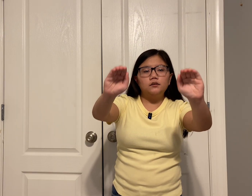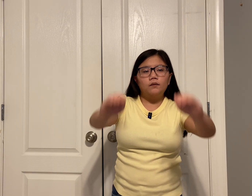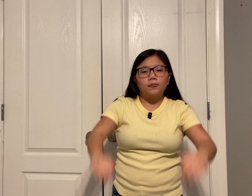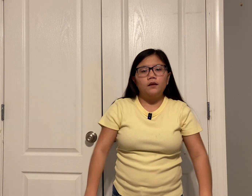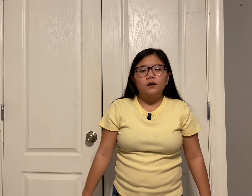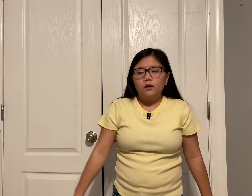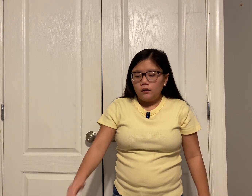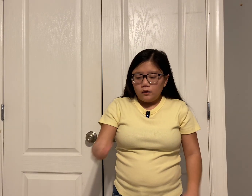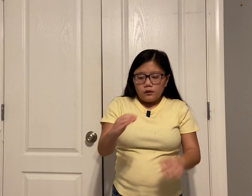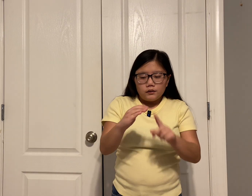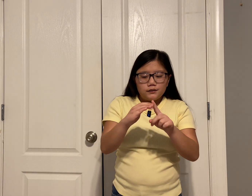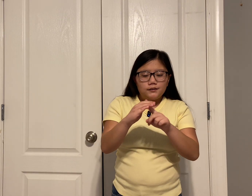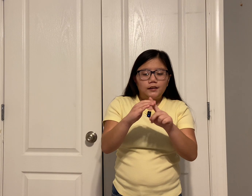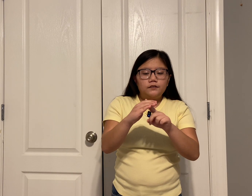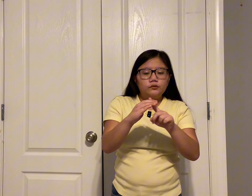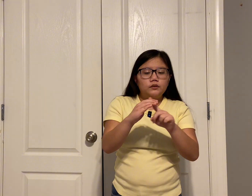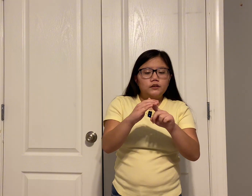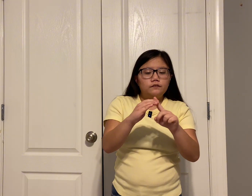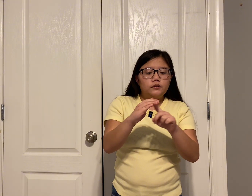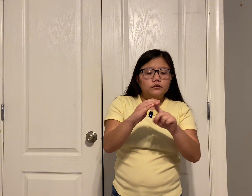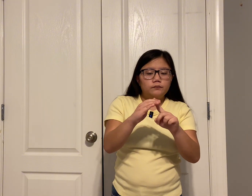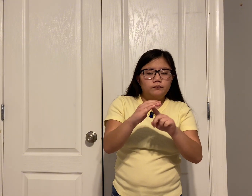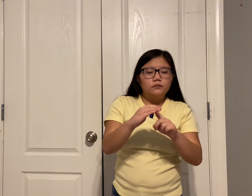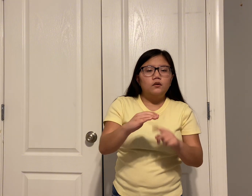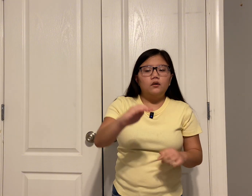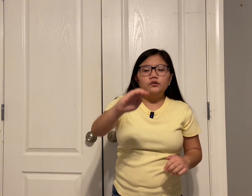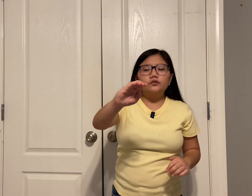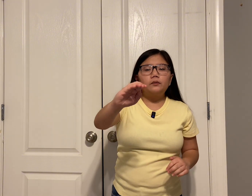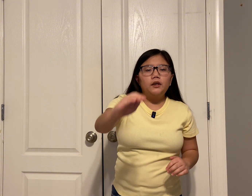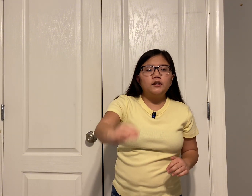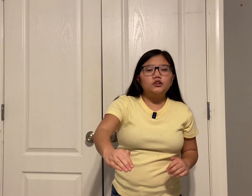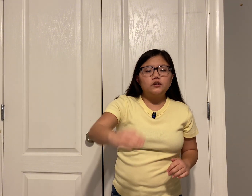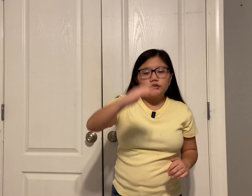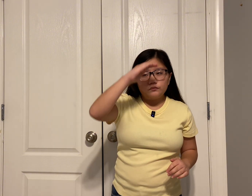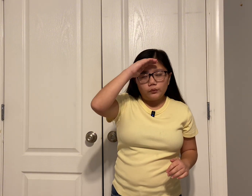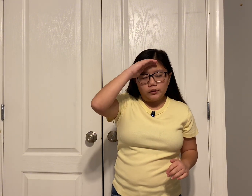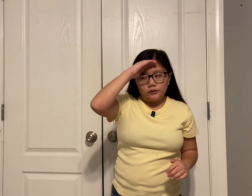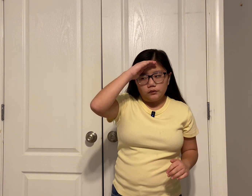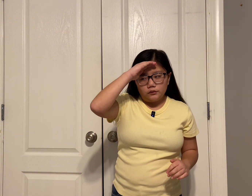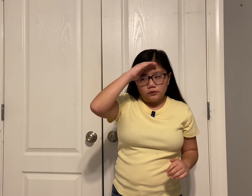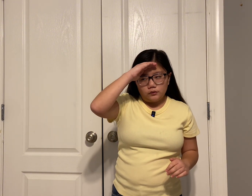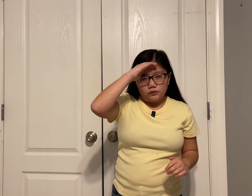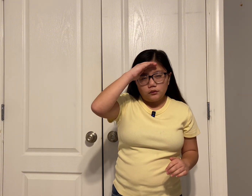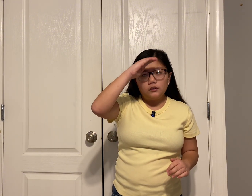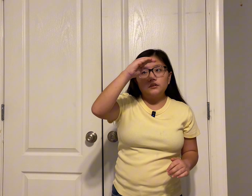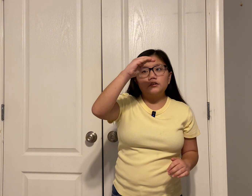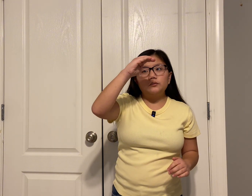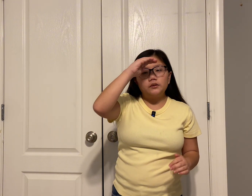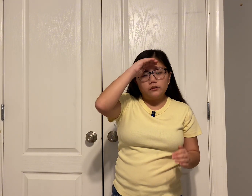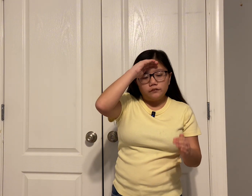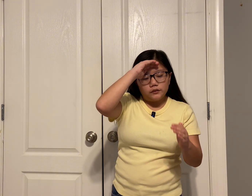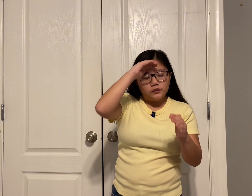The side of your index finger on your dominant hand should touch your forehead, and still be curved.